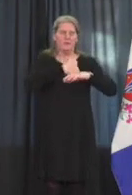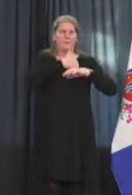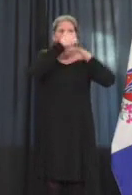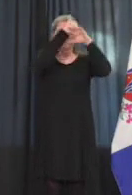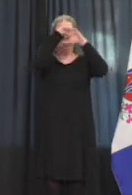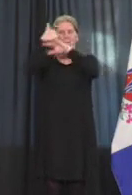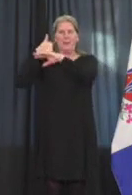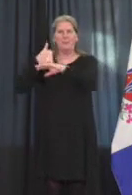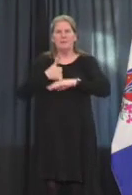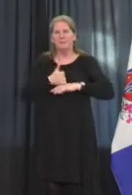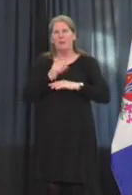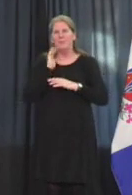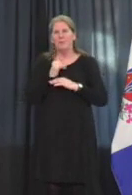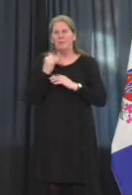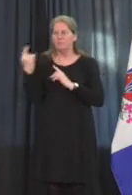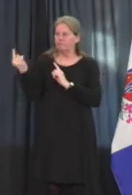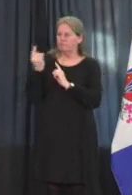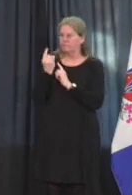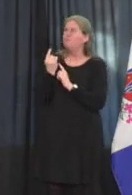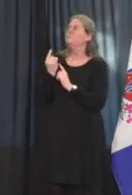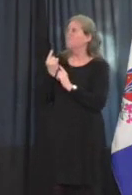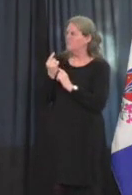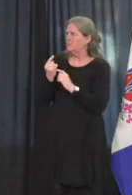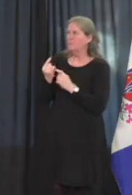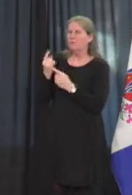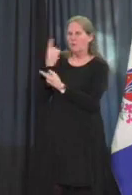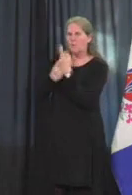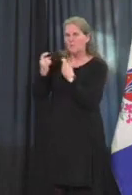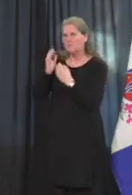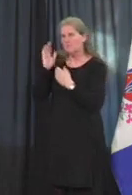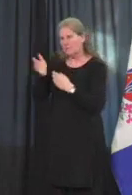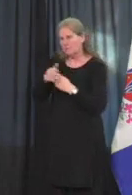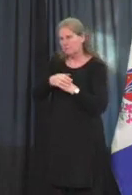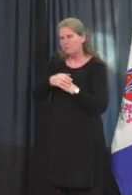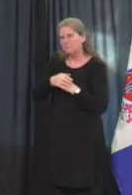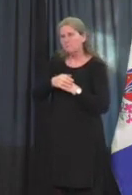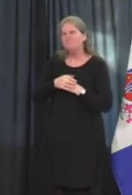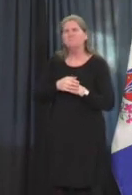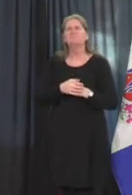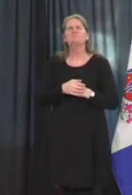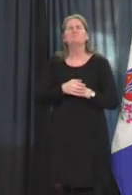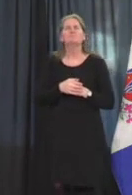PEOPLE TO TALK TO ALL OF THOSE COMING THROUGH. AND I WILL BEGIN THIS